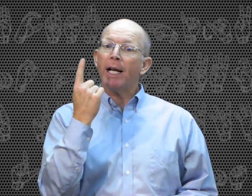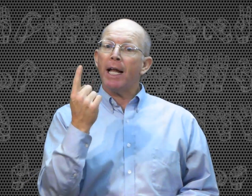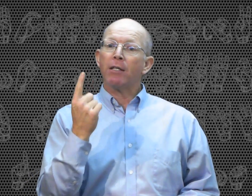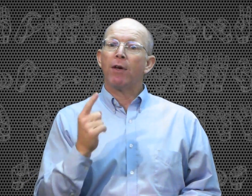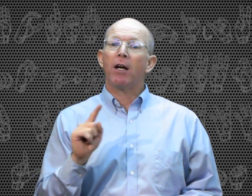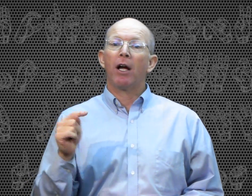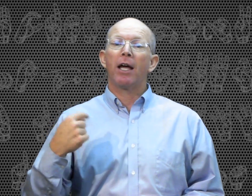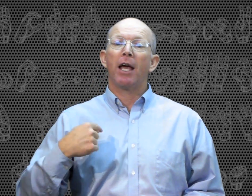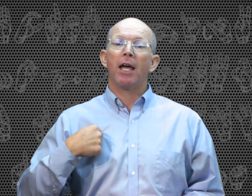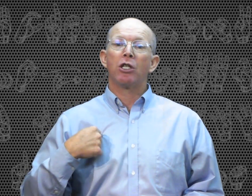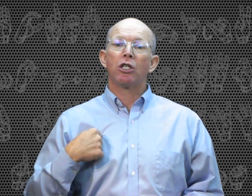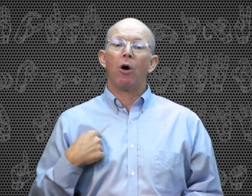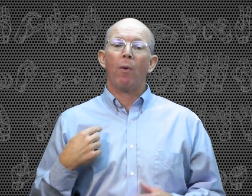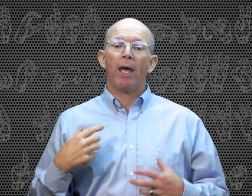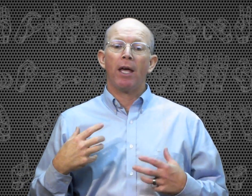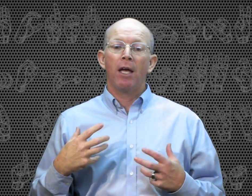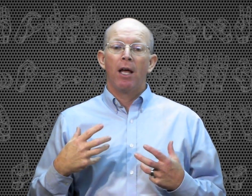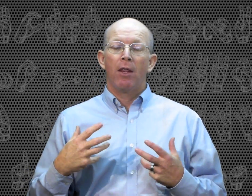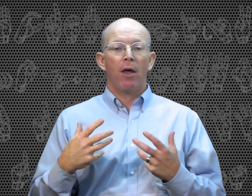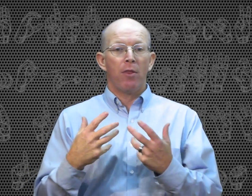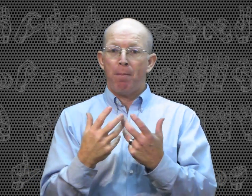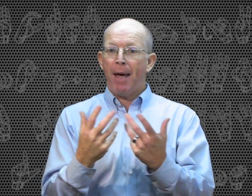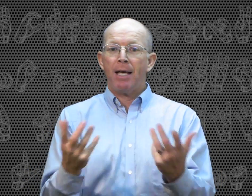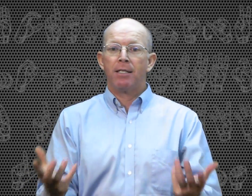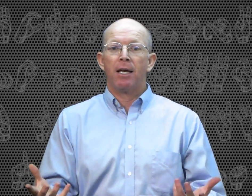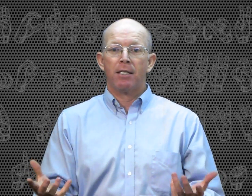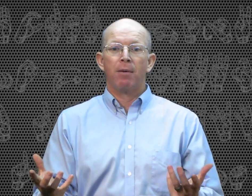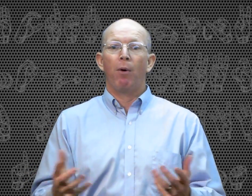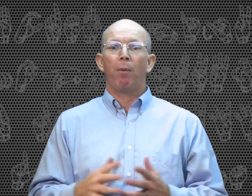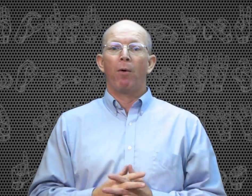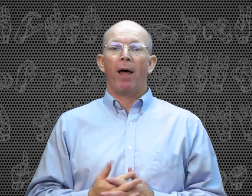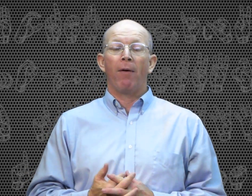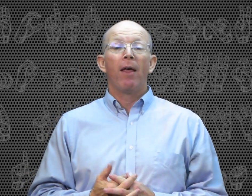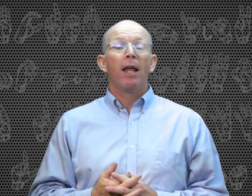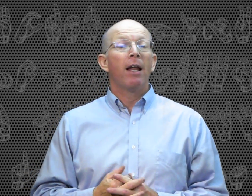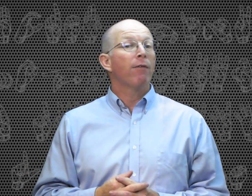So your index finger is showing the basic simple pronoun.